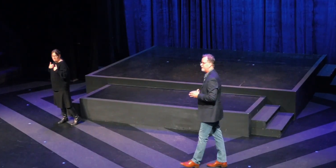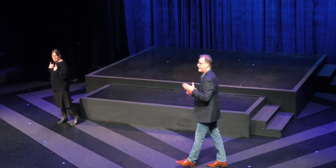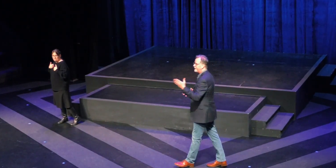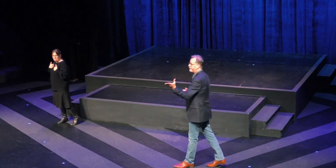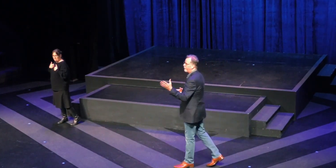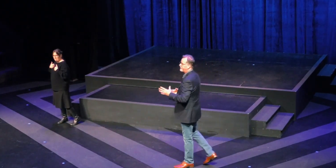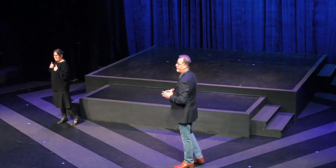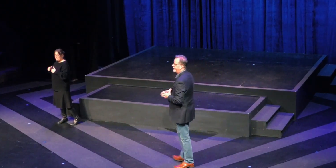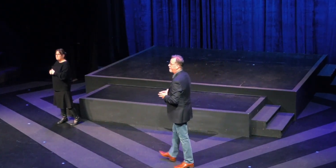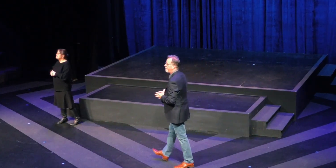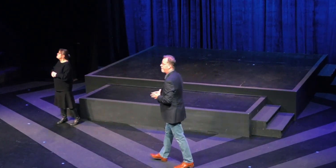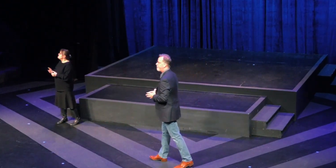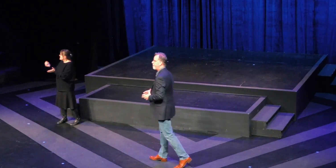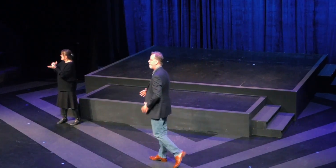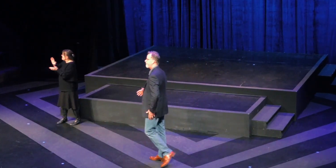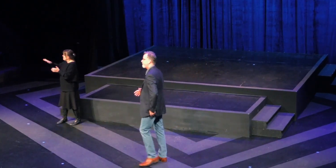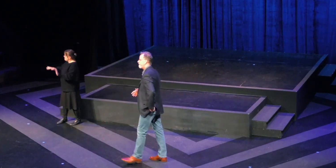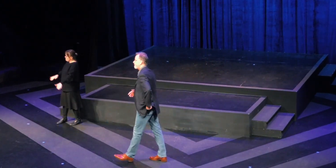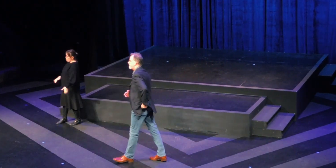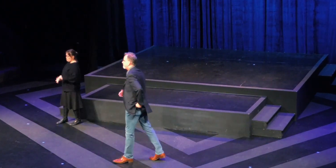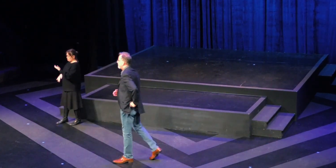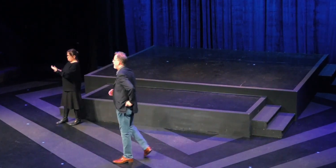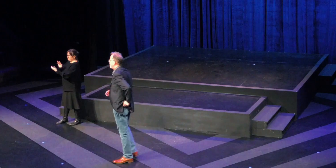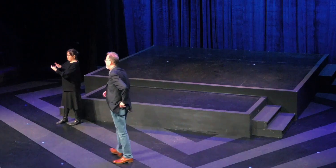Get your phones out again, everybody.